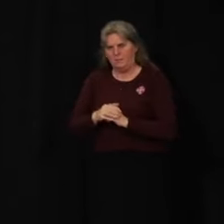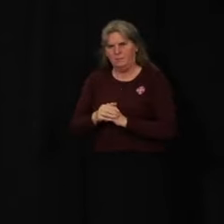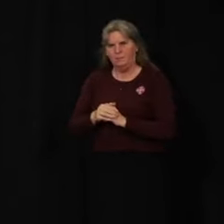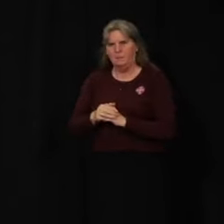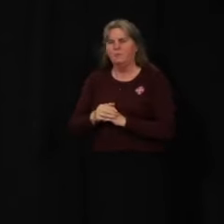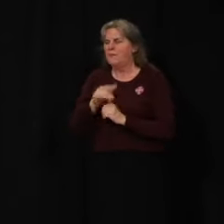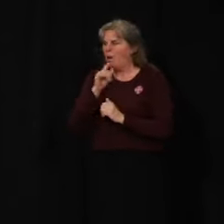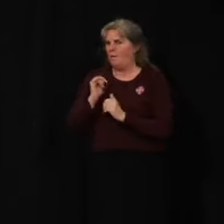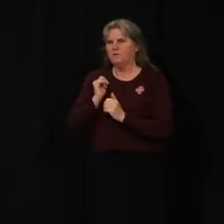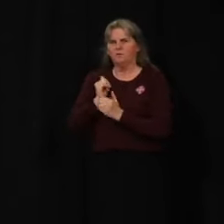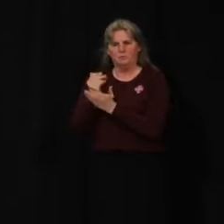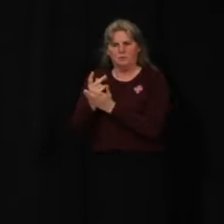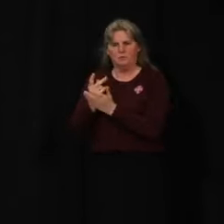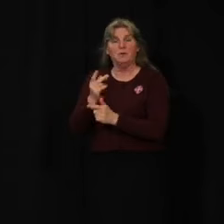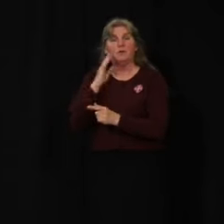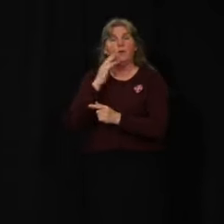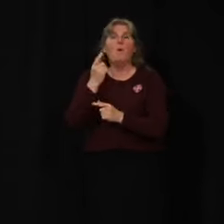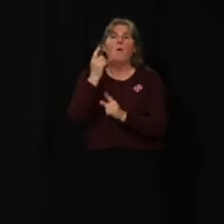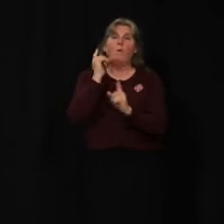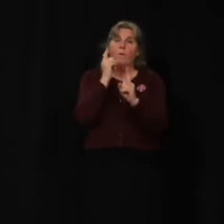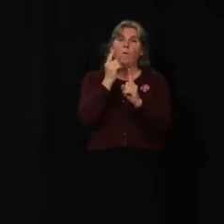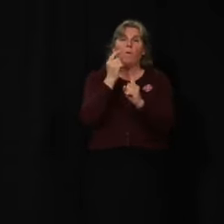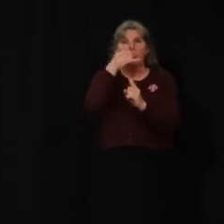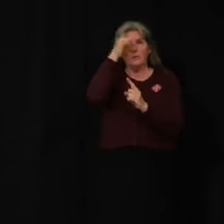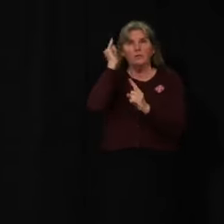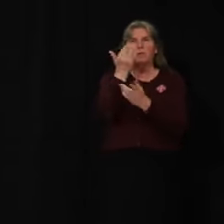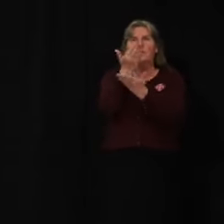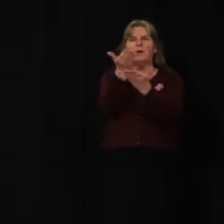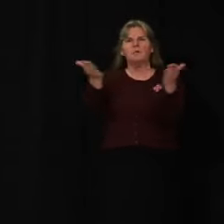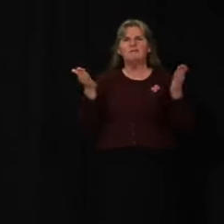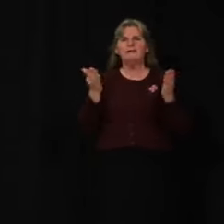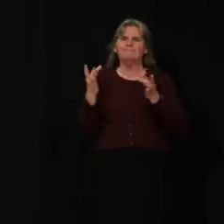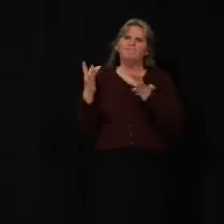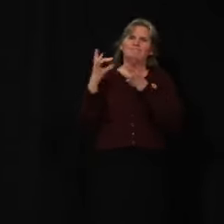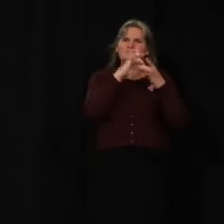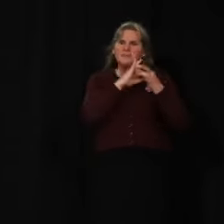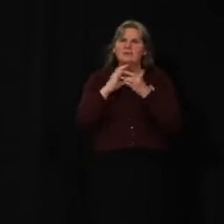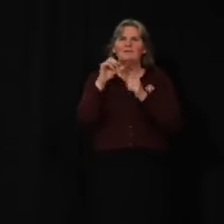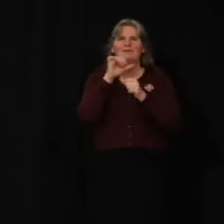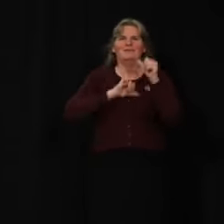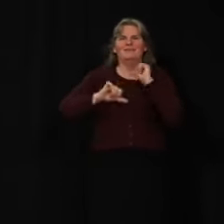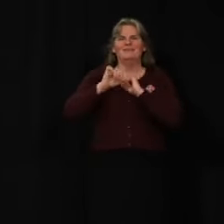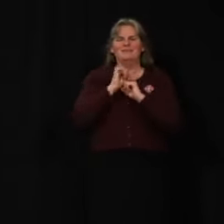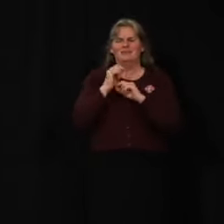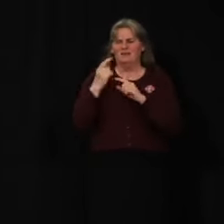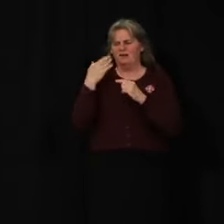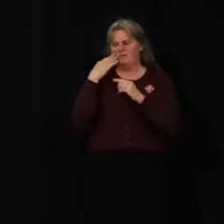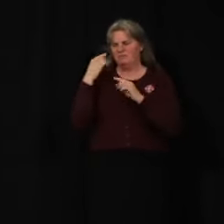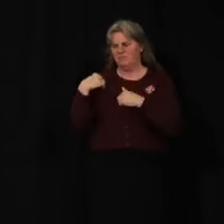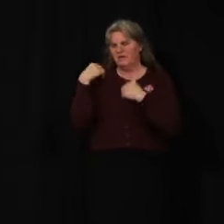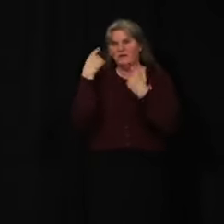means that we will be easier to reconnect with one another. Off until now, the